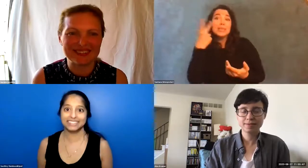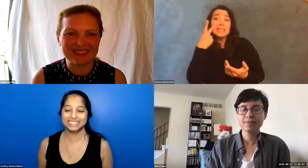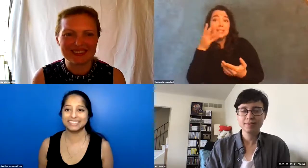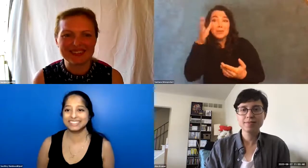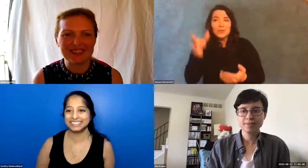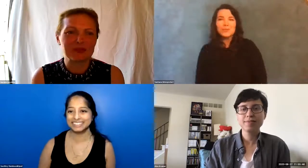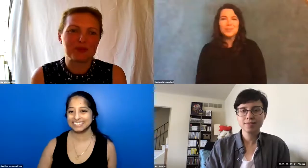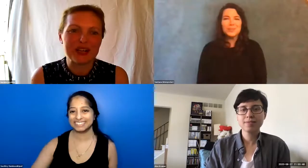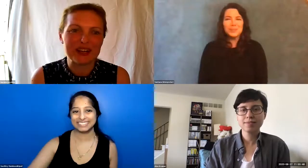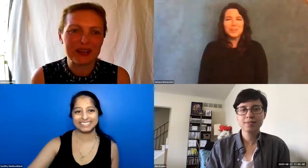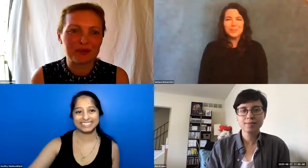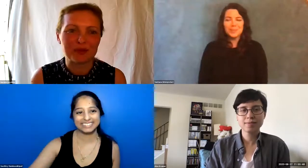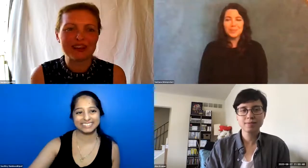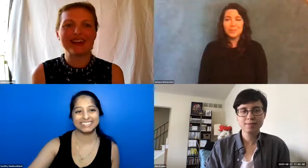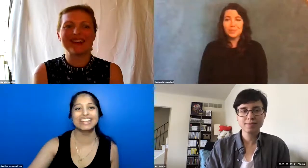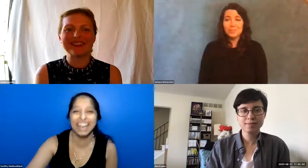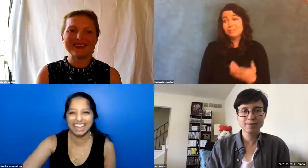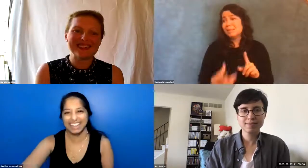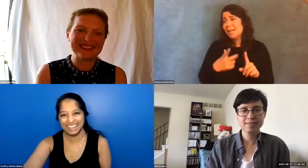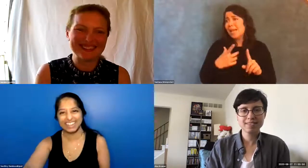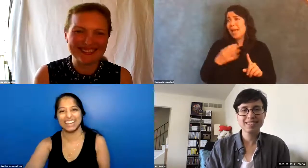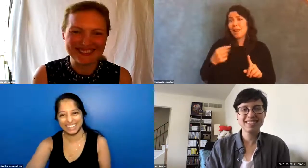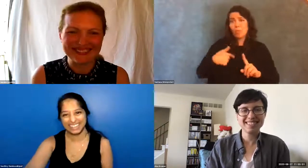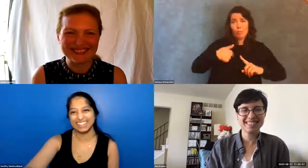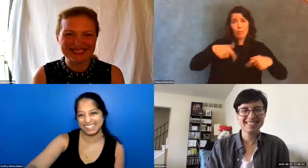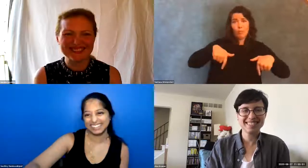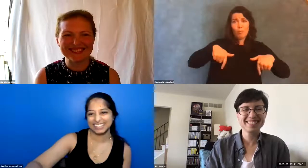And where I come from.